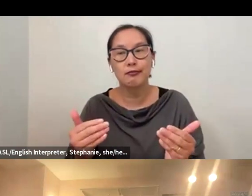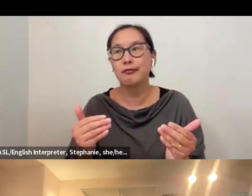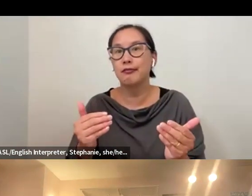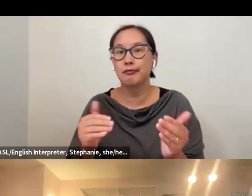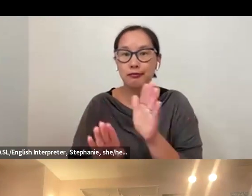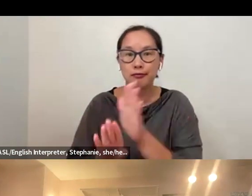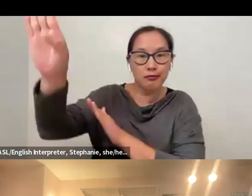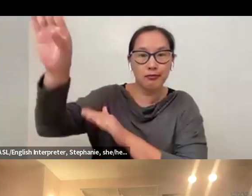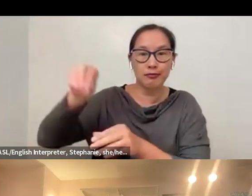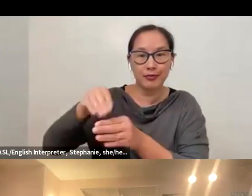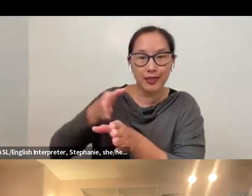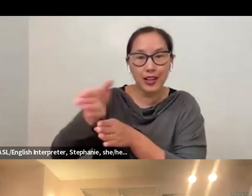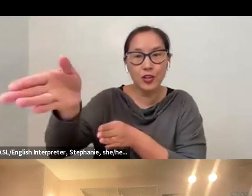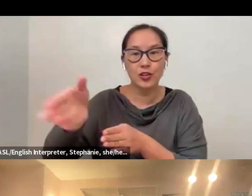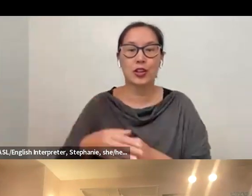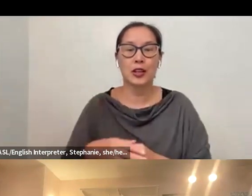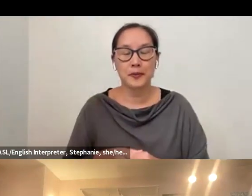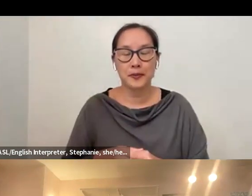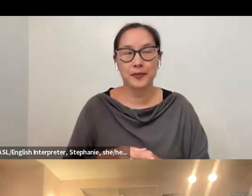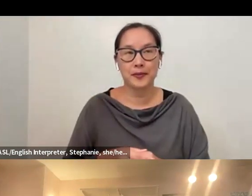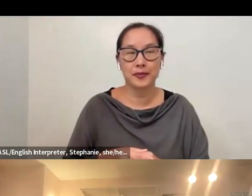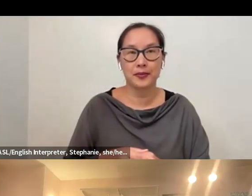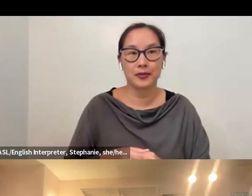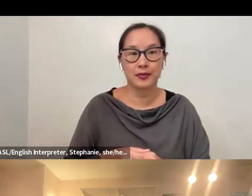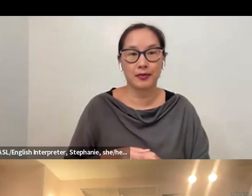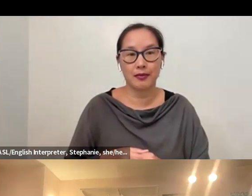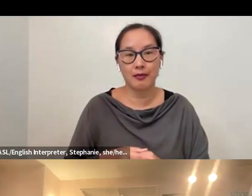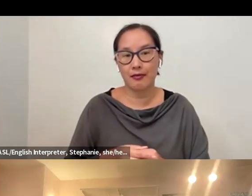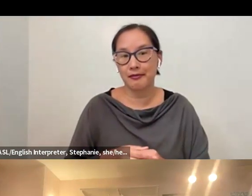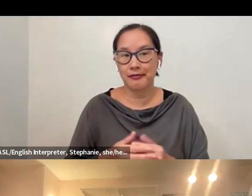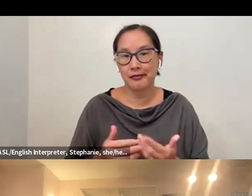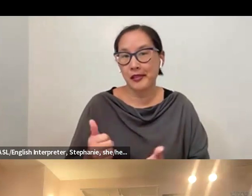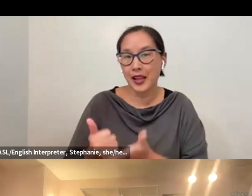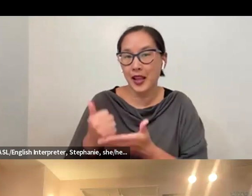and understand how it works, where information